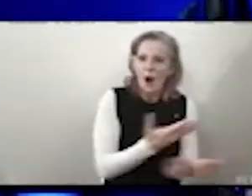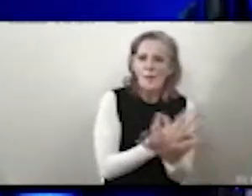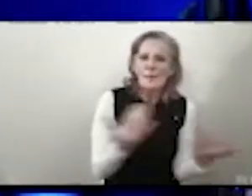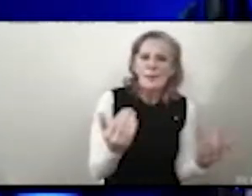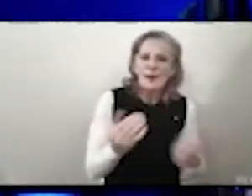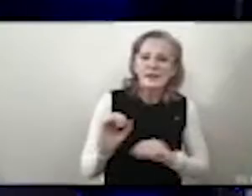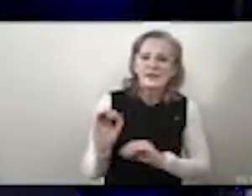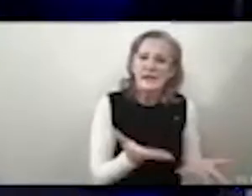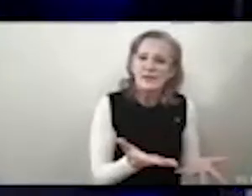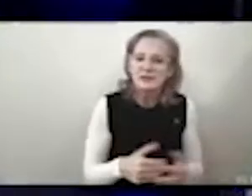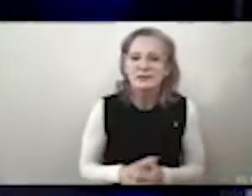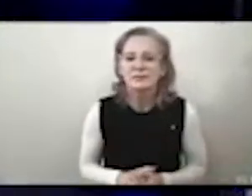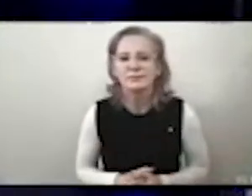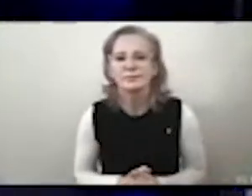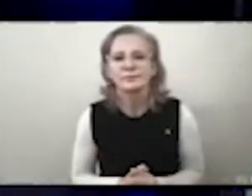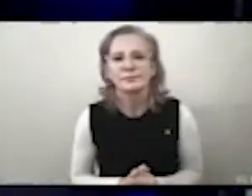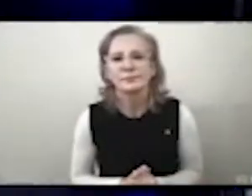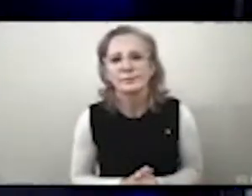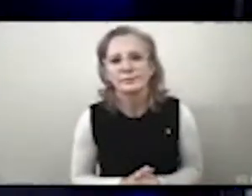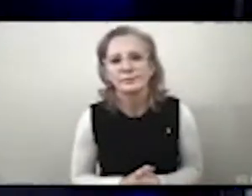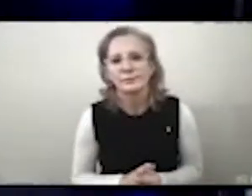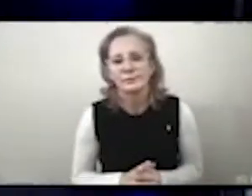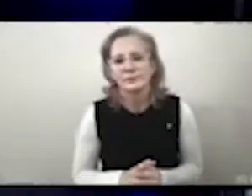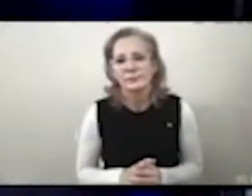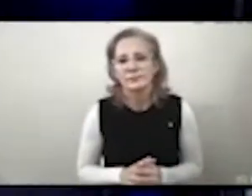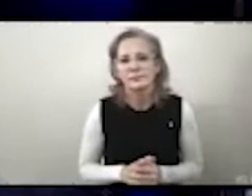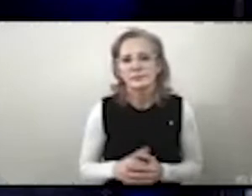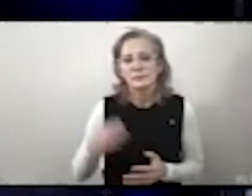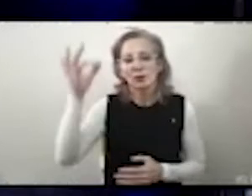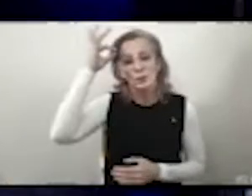The commission also proposes the development of a national participation